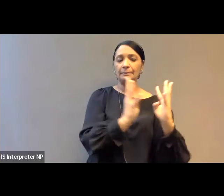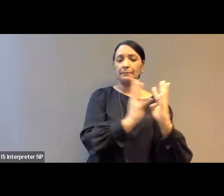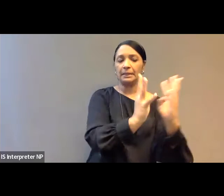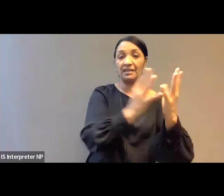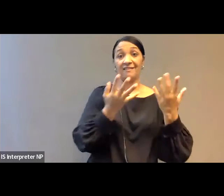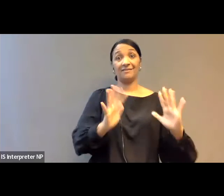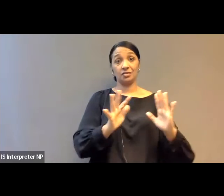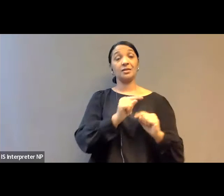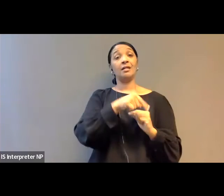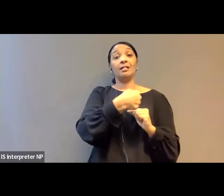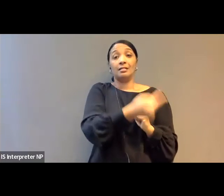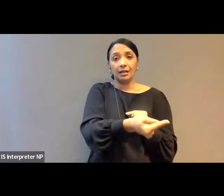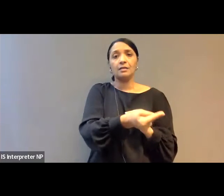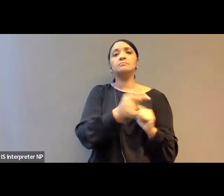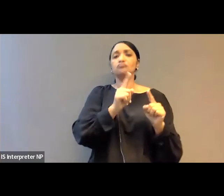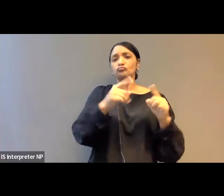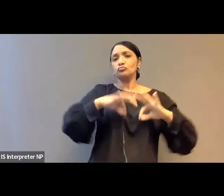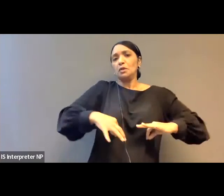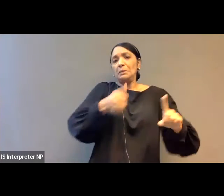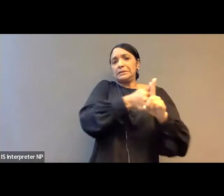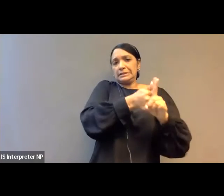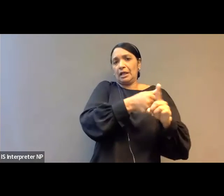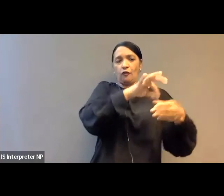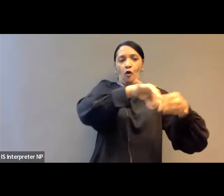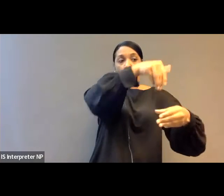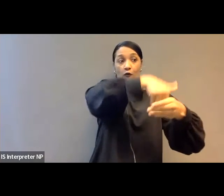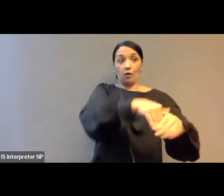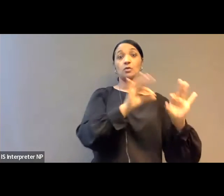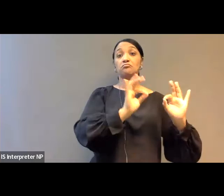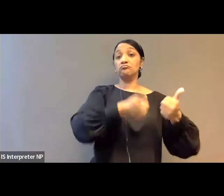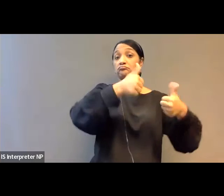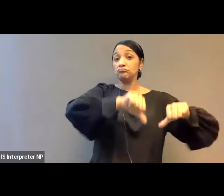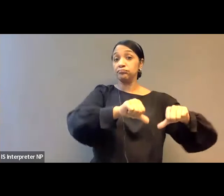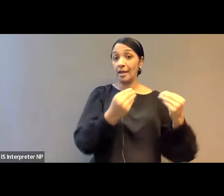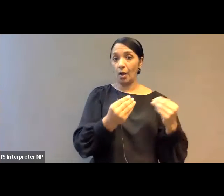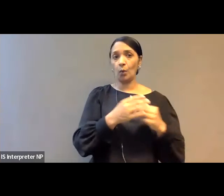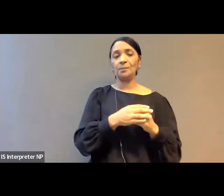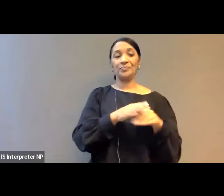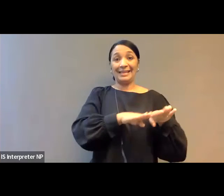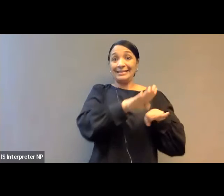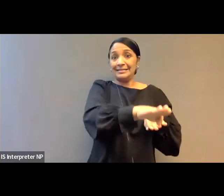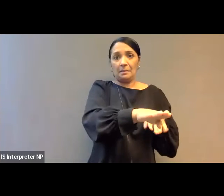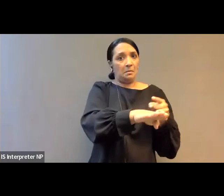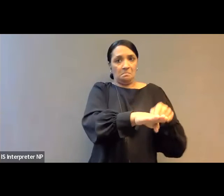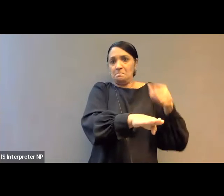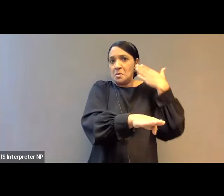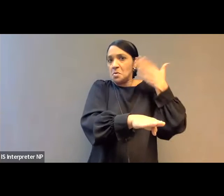and it will be voted by the ministers. At this step, for which we still don't have actual dates,